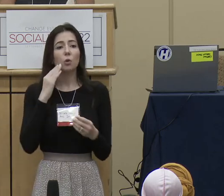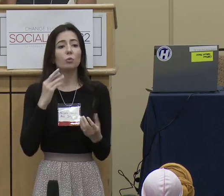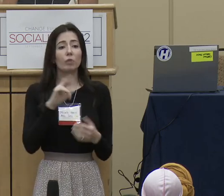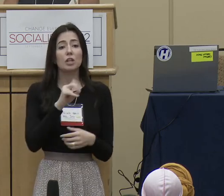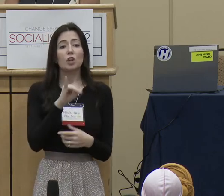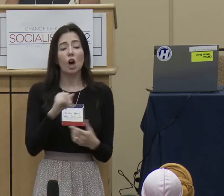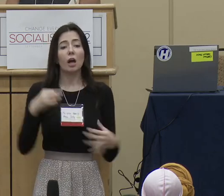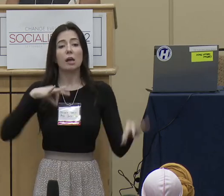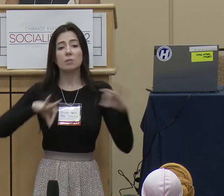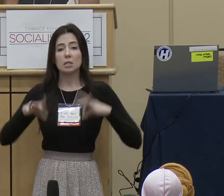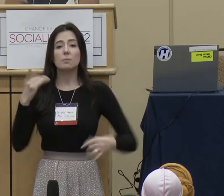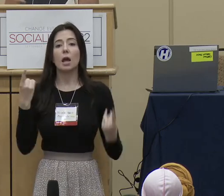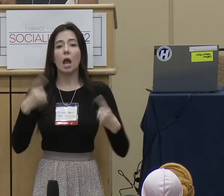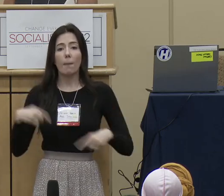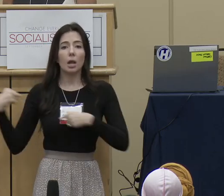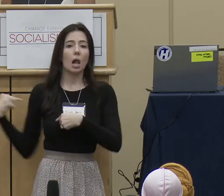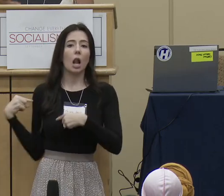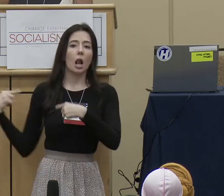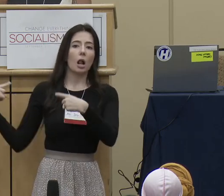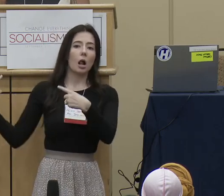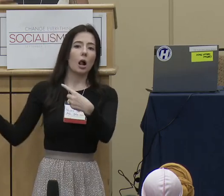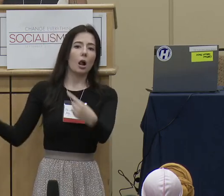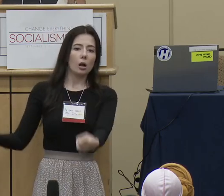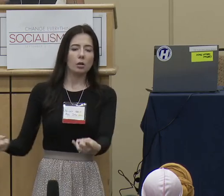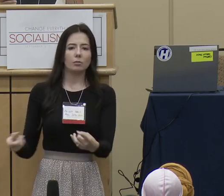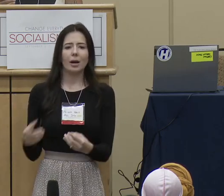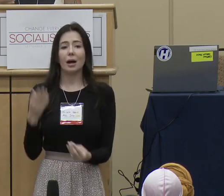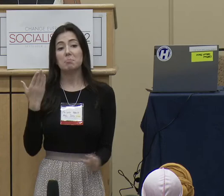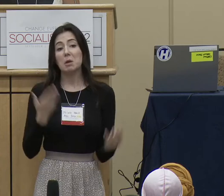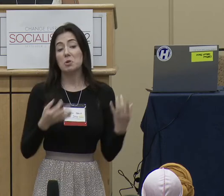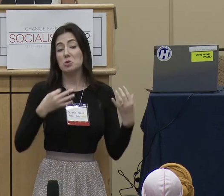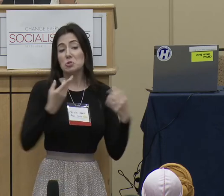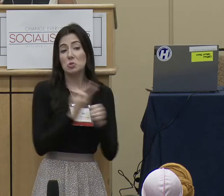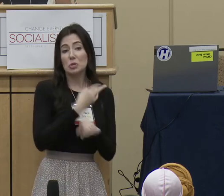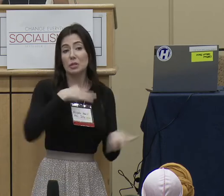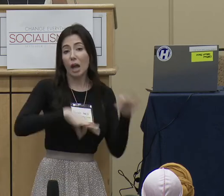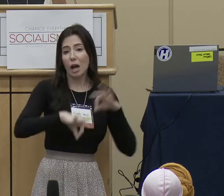been a part of capitalism since capitalism existed. So, through and through. I use the term racial capitalism, but I may